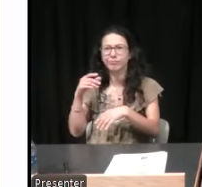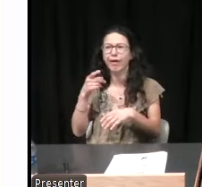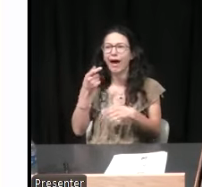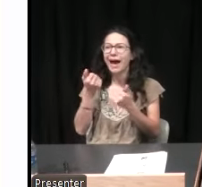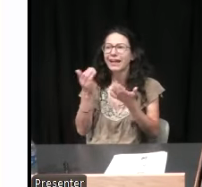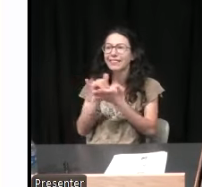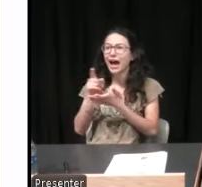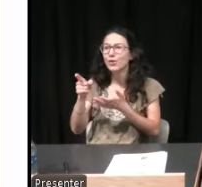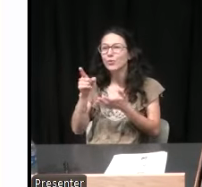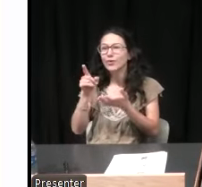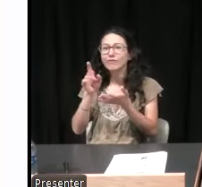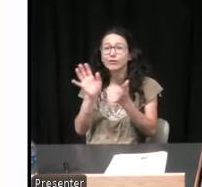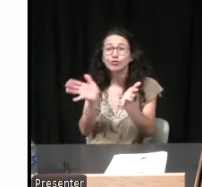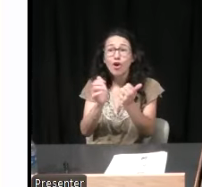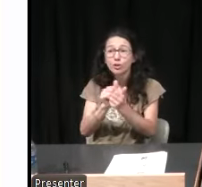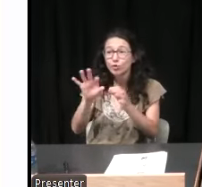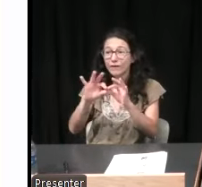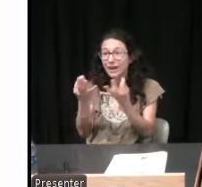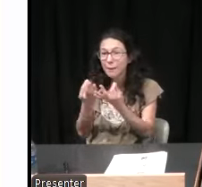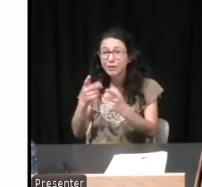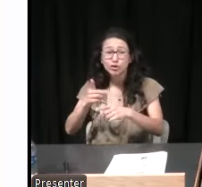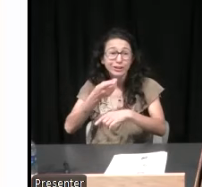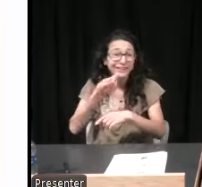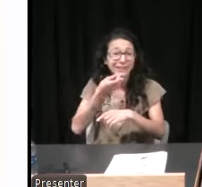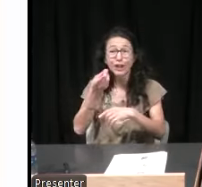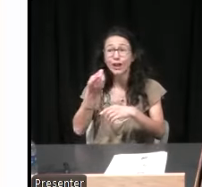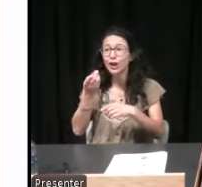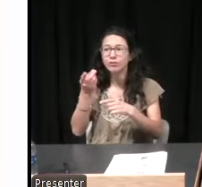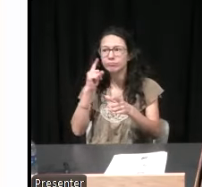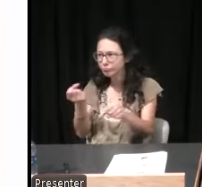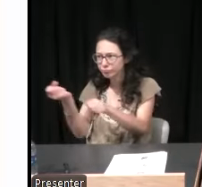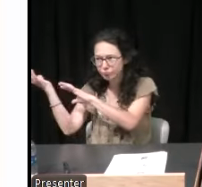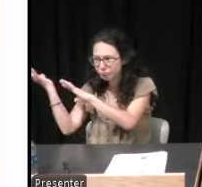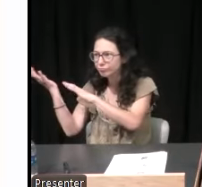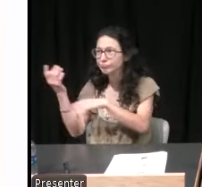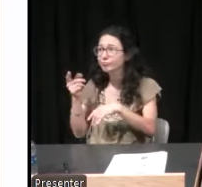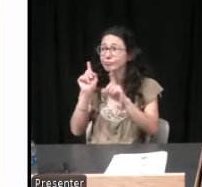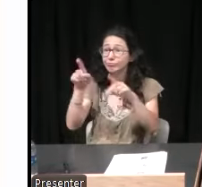there's not that access to the podcast to the radio uh even family conversations happening